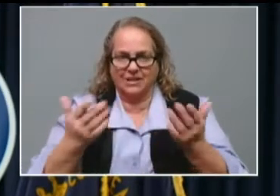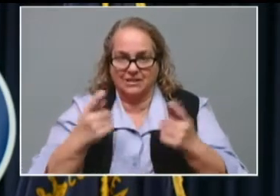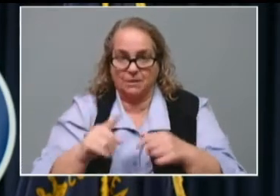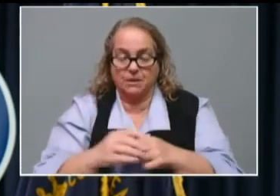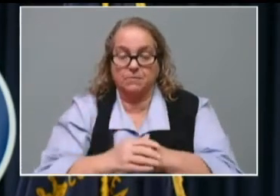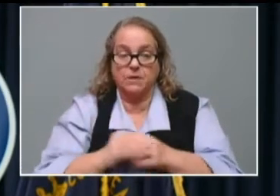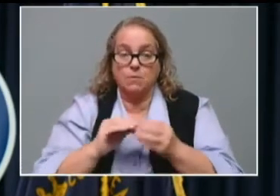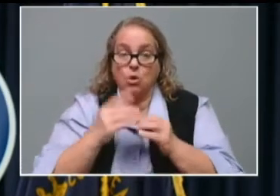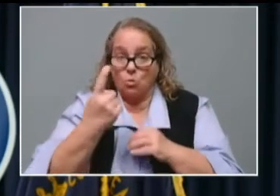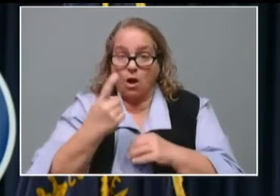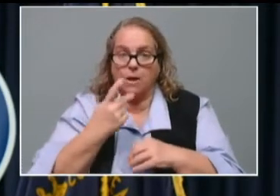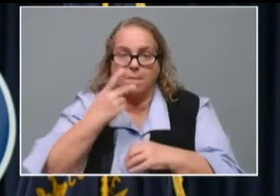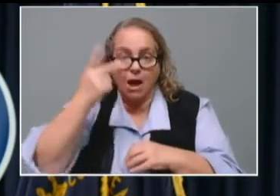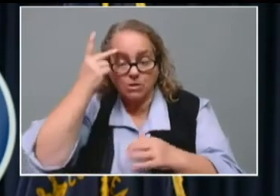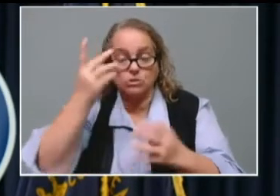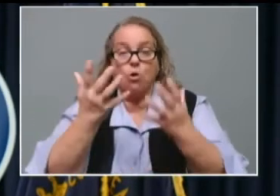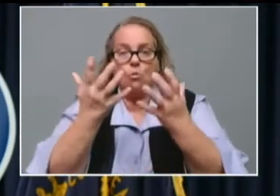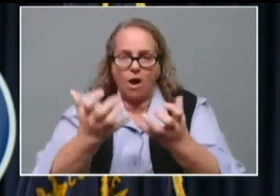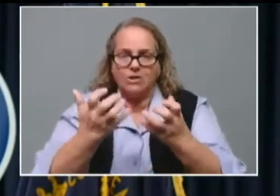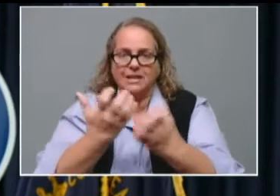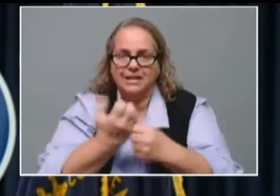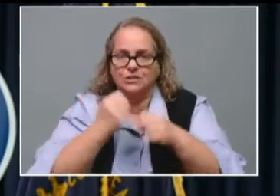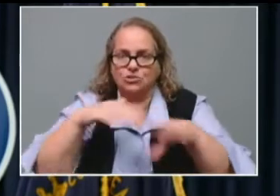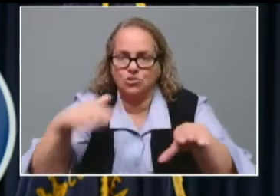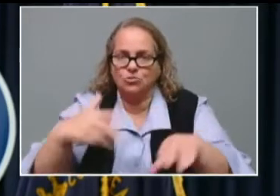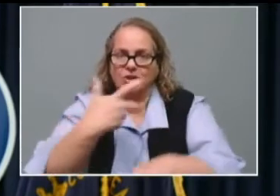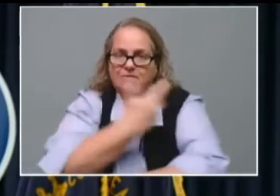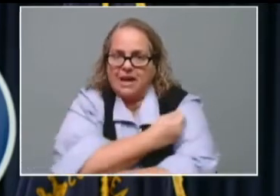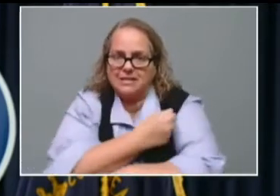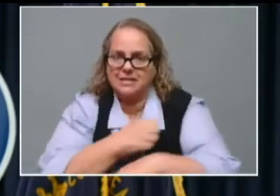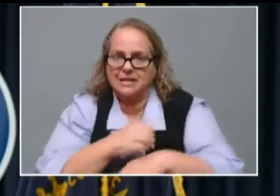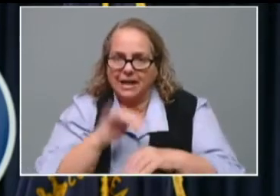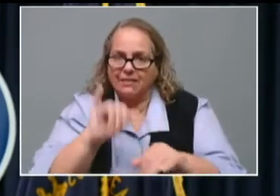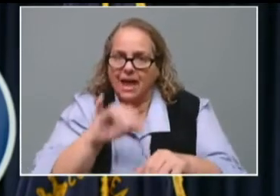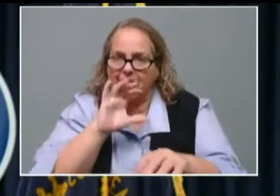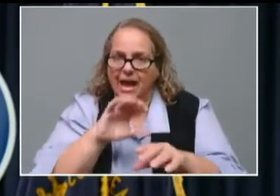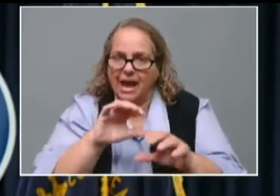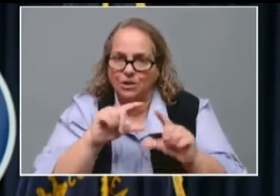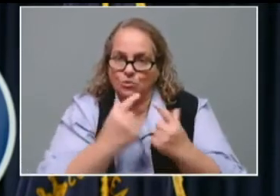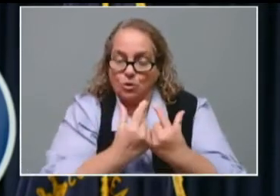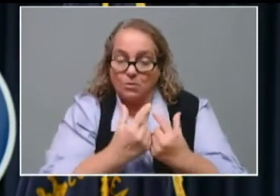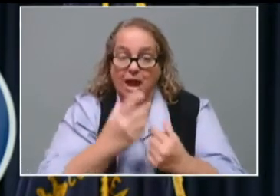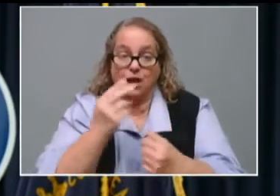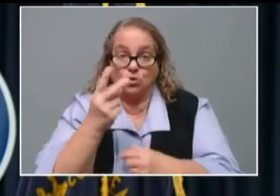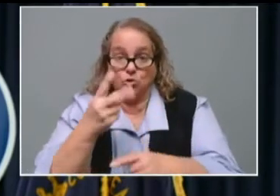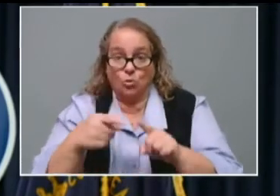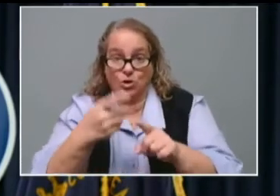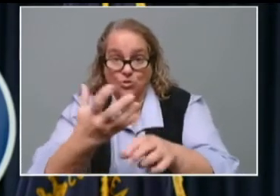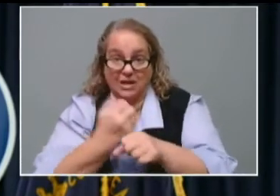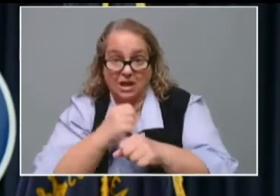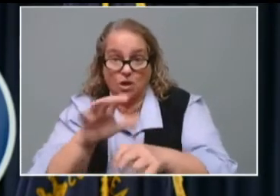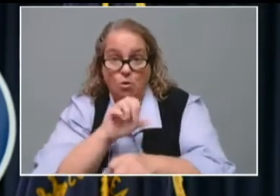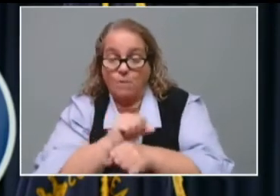kids vaccinated in this age group and to when they try to get an appointment and it says all the appointments are booked instead of being mad they're